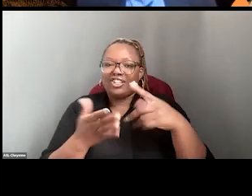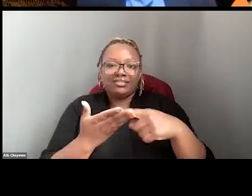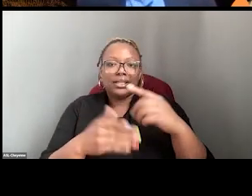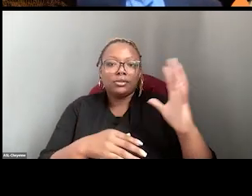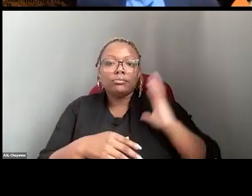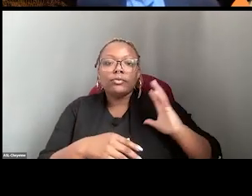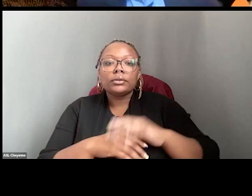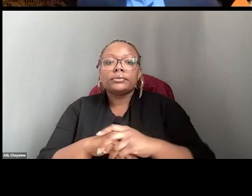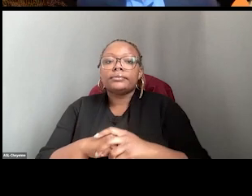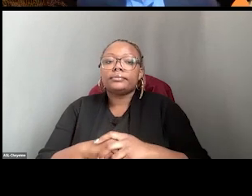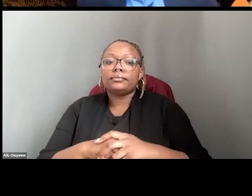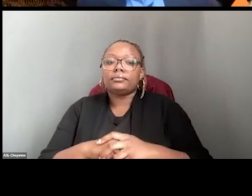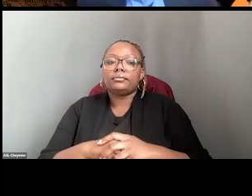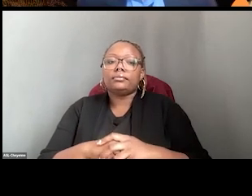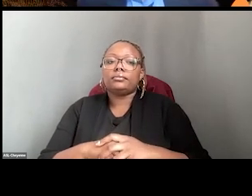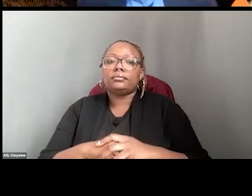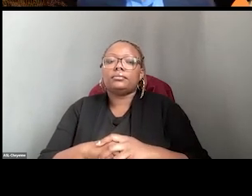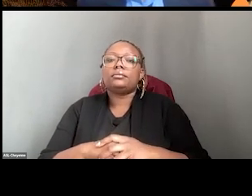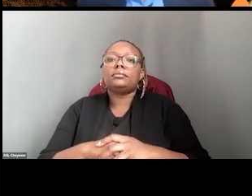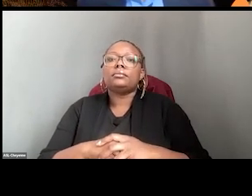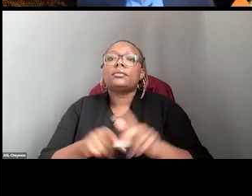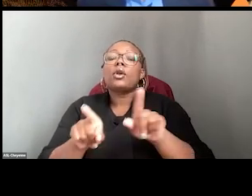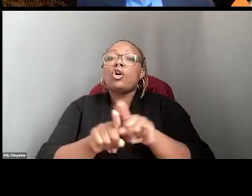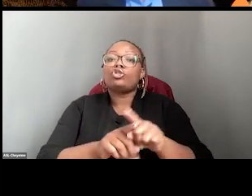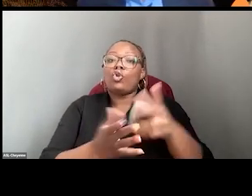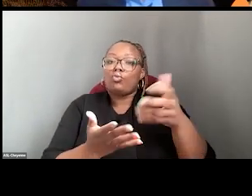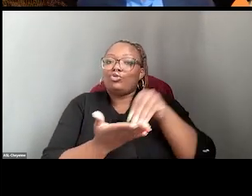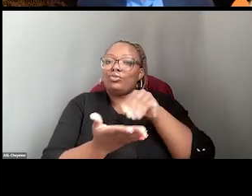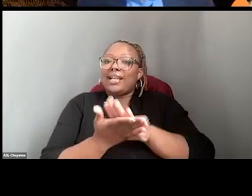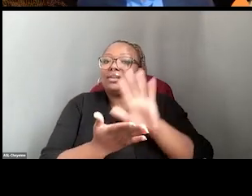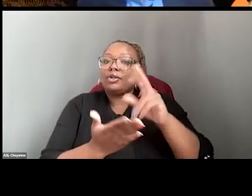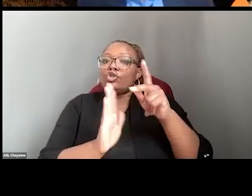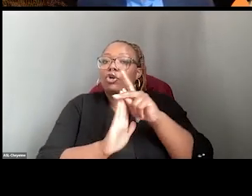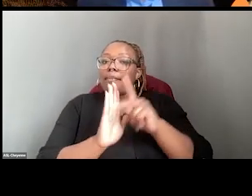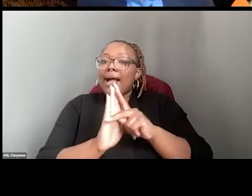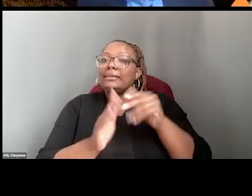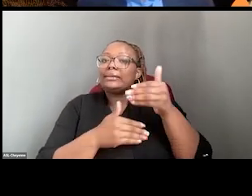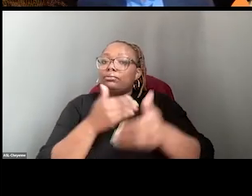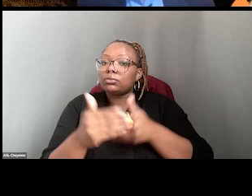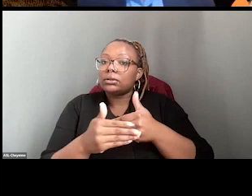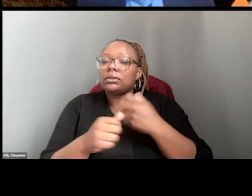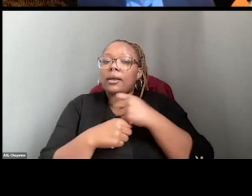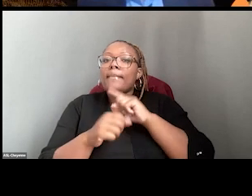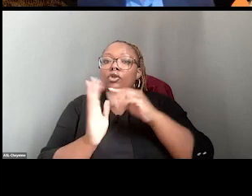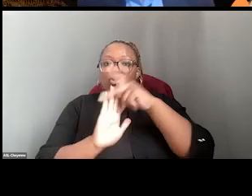And then you want to document your policies and procedures. You want to make sure that those policies and procedures are written and are available